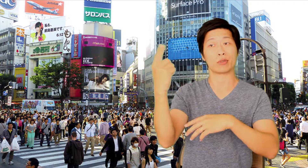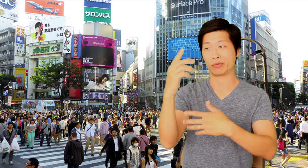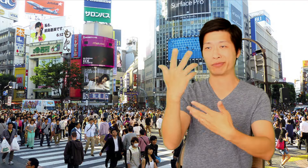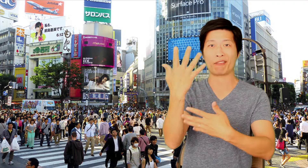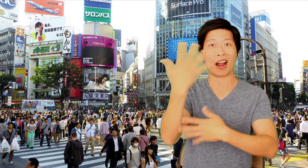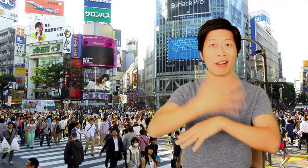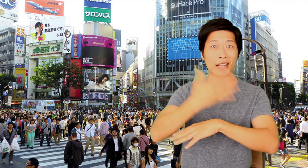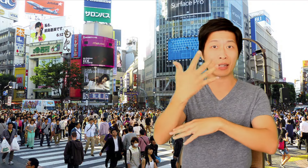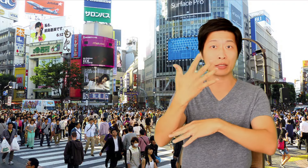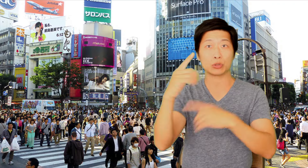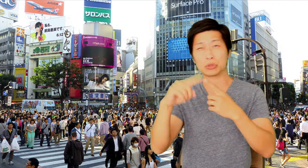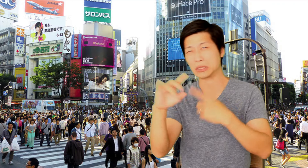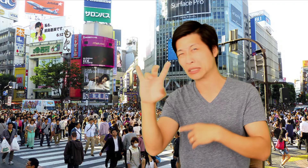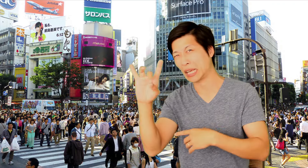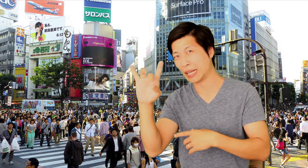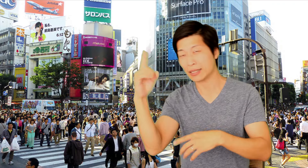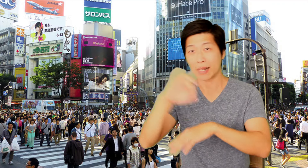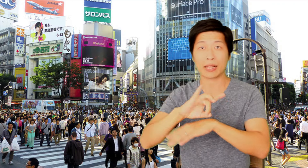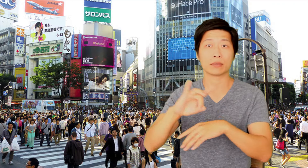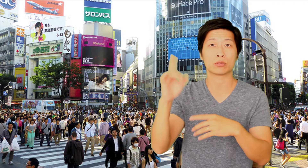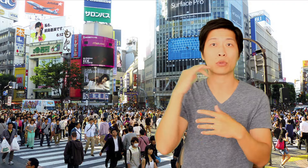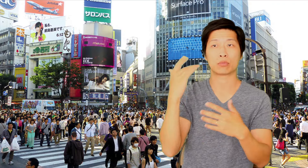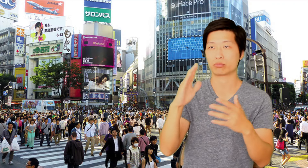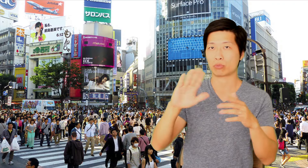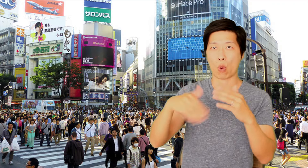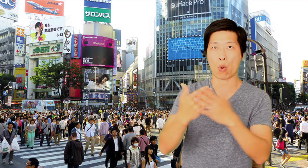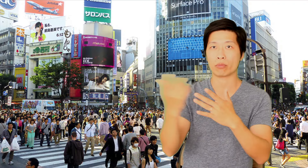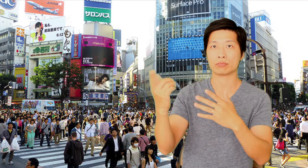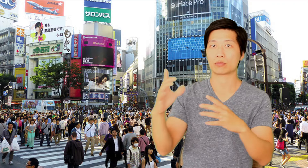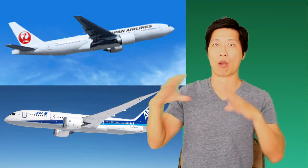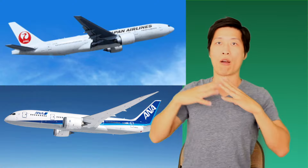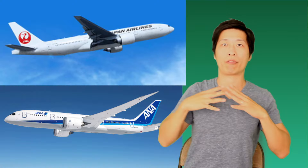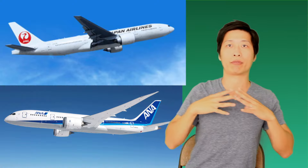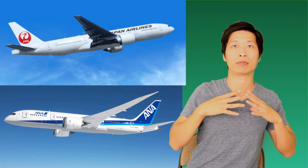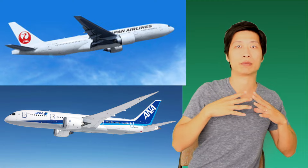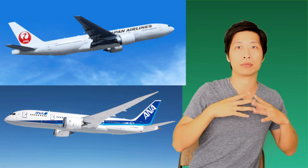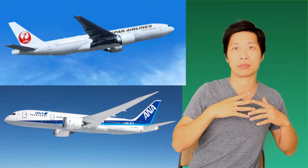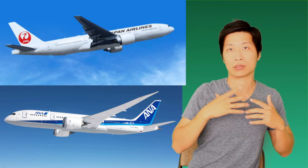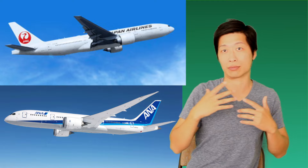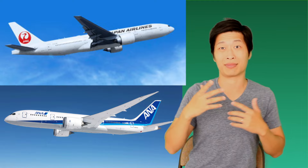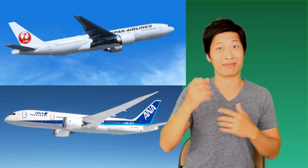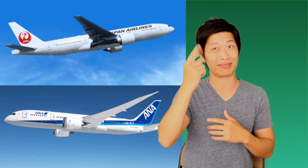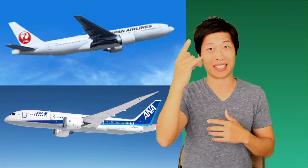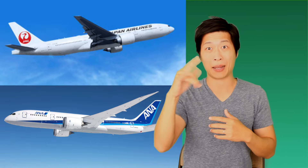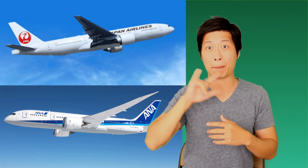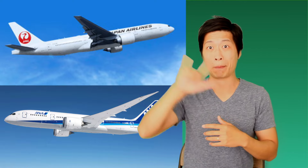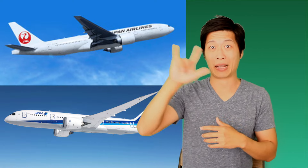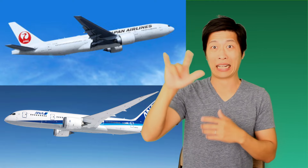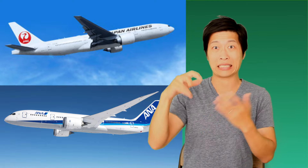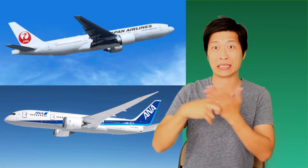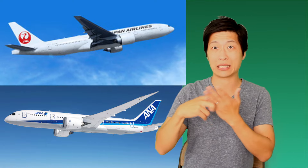those days off work and airplane tickets become very scarce because many people